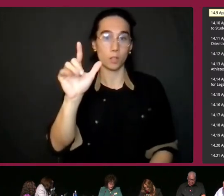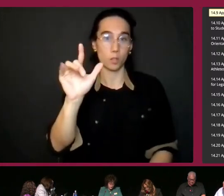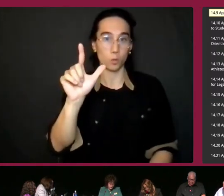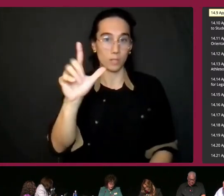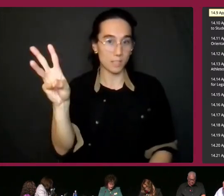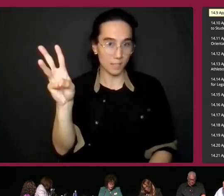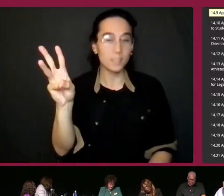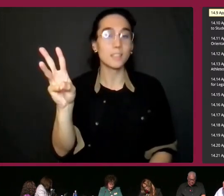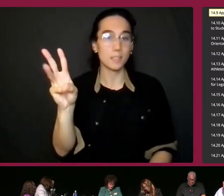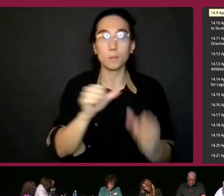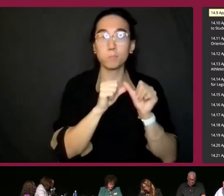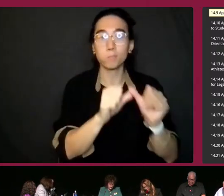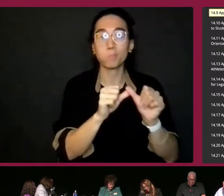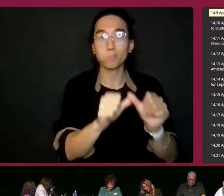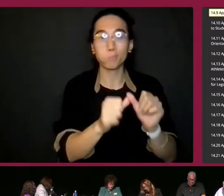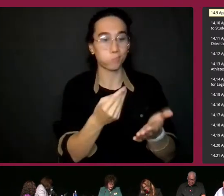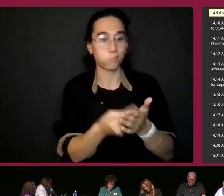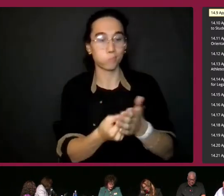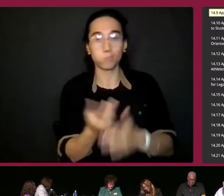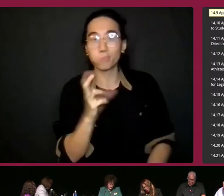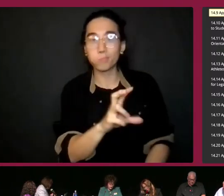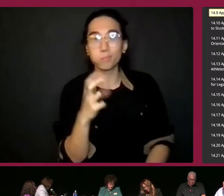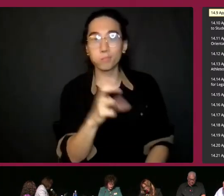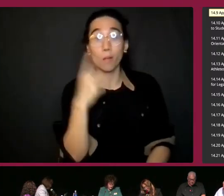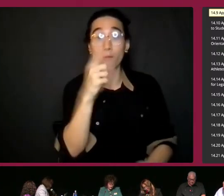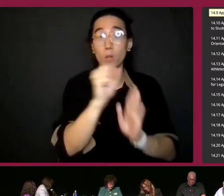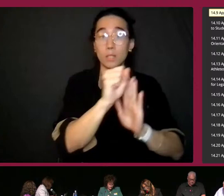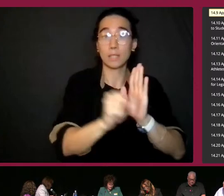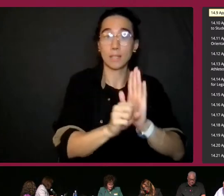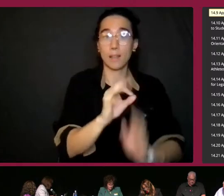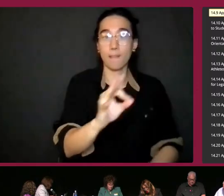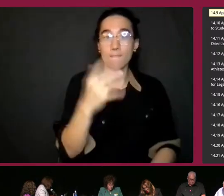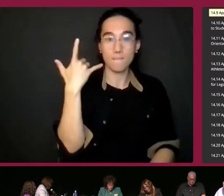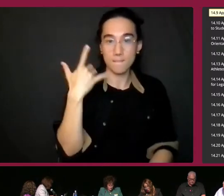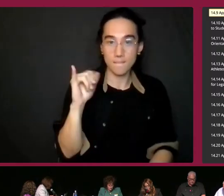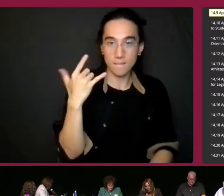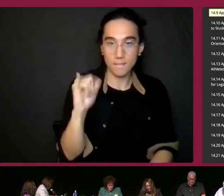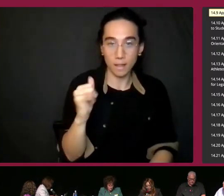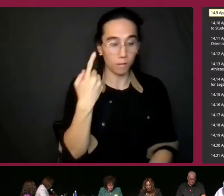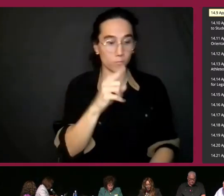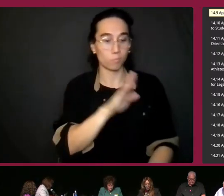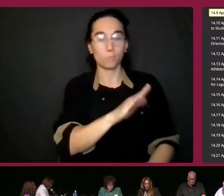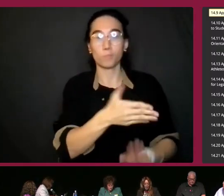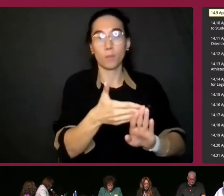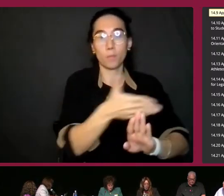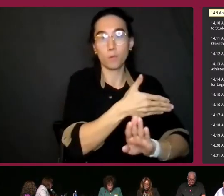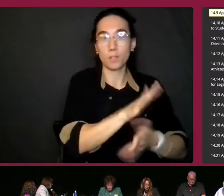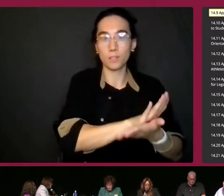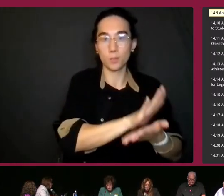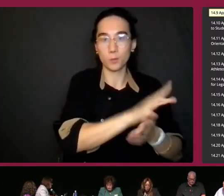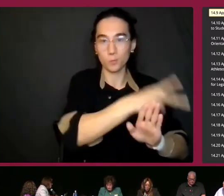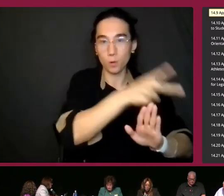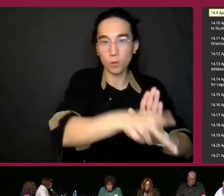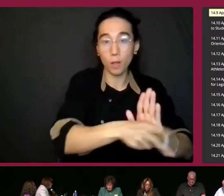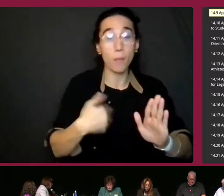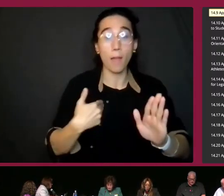Application for the State of California State Preschool Program. May I get a motion? So moved. Second.